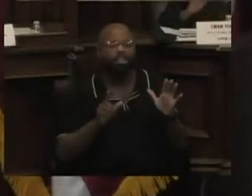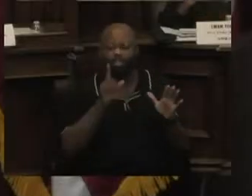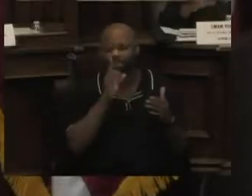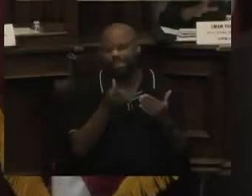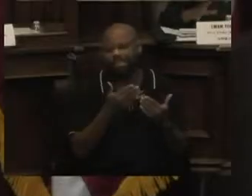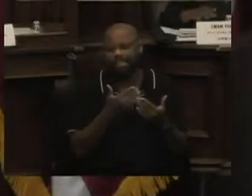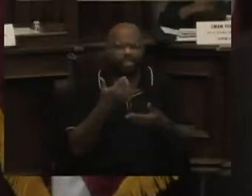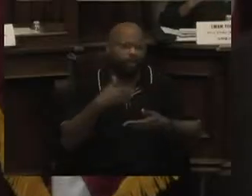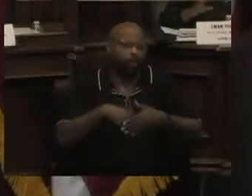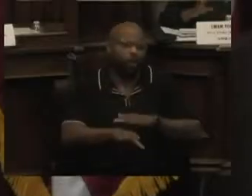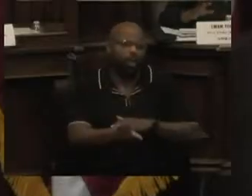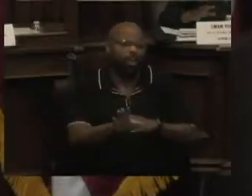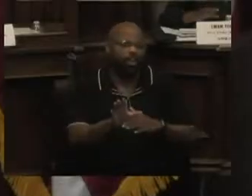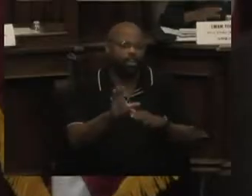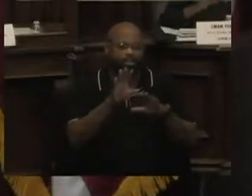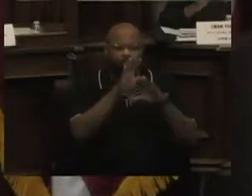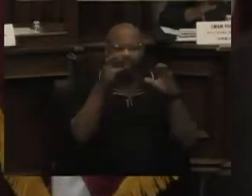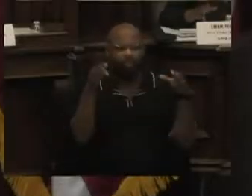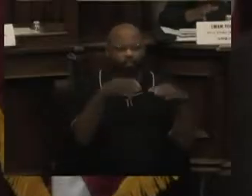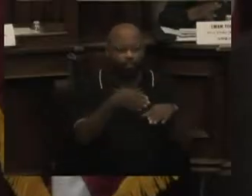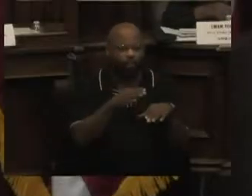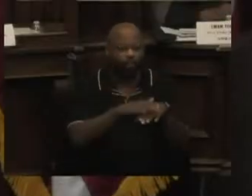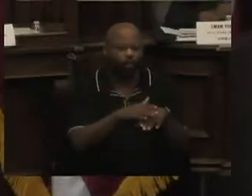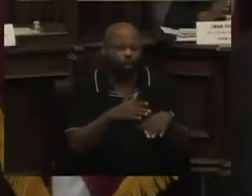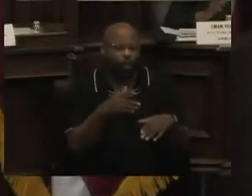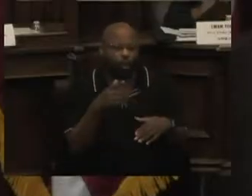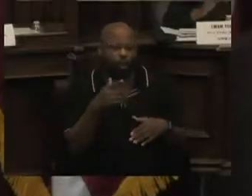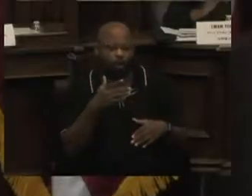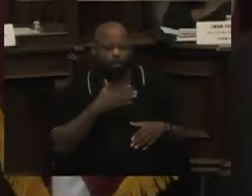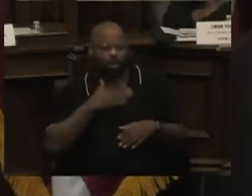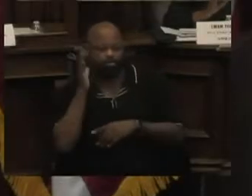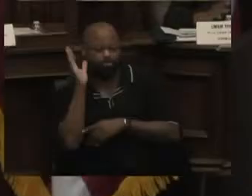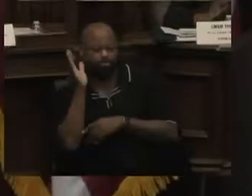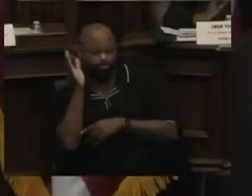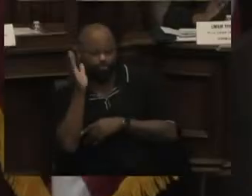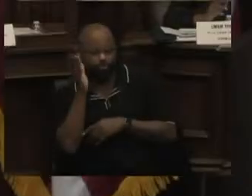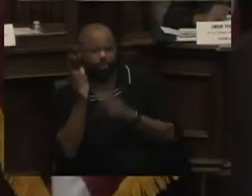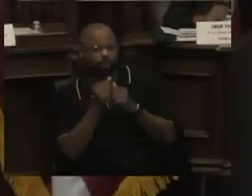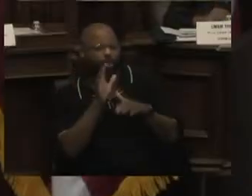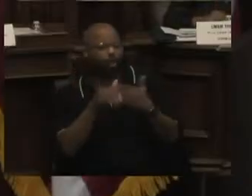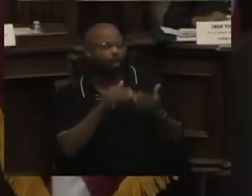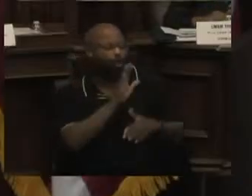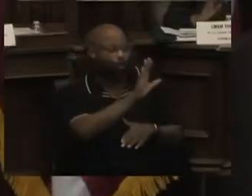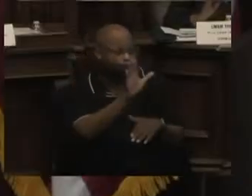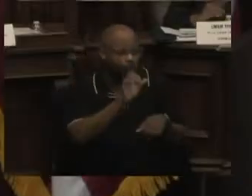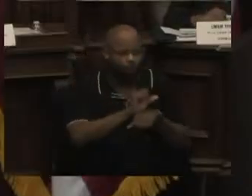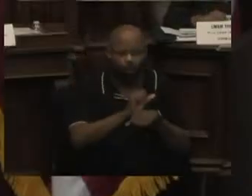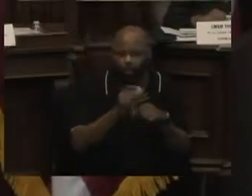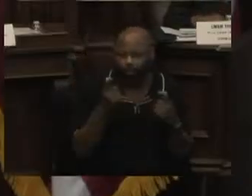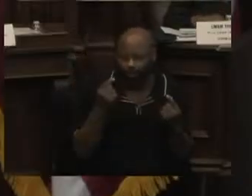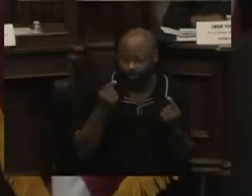that meeting and setting up all the logistics. It was it was really easy to just walk in